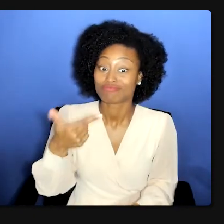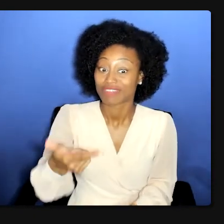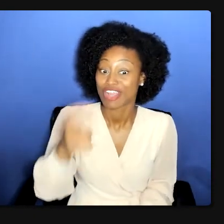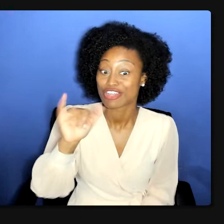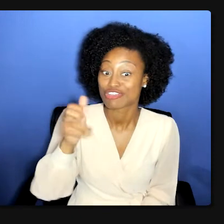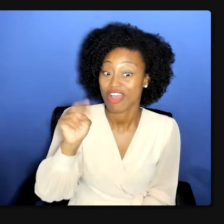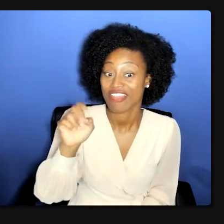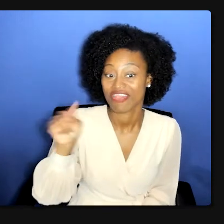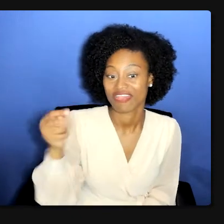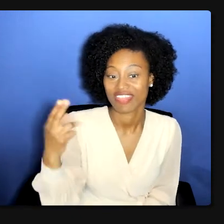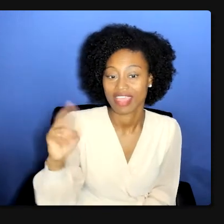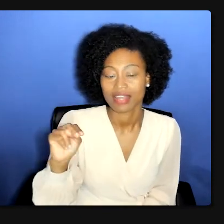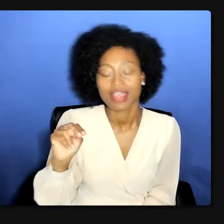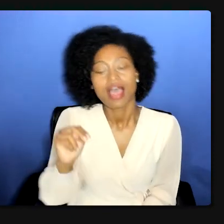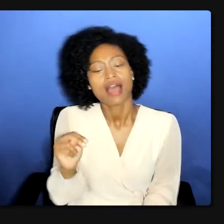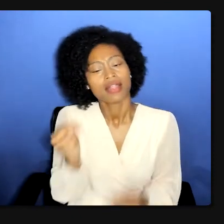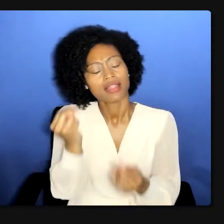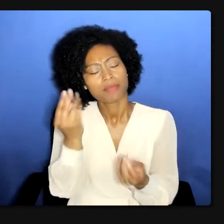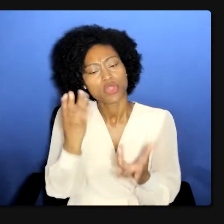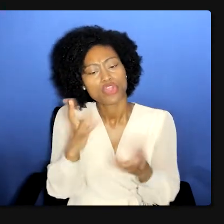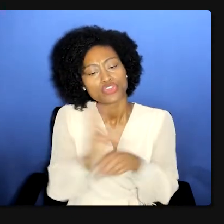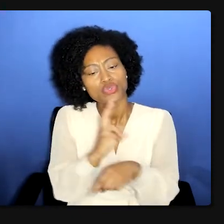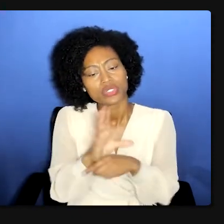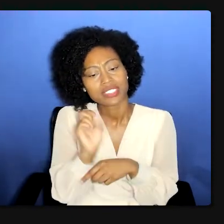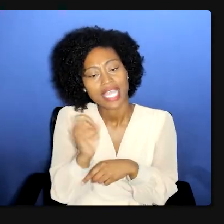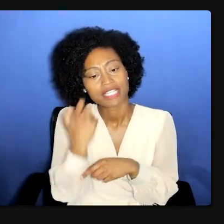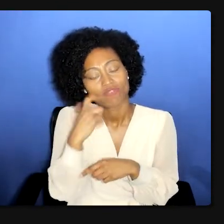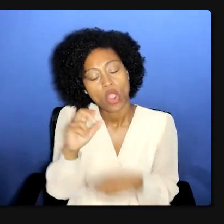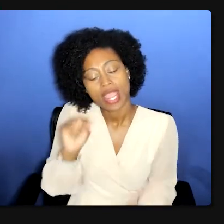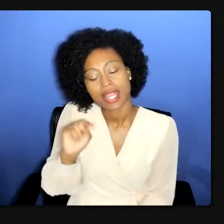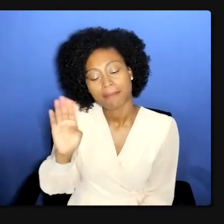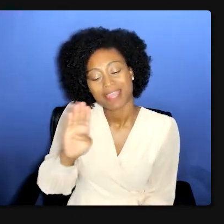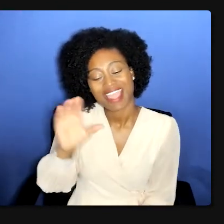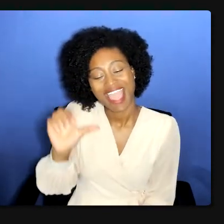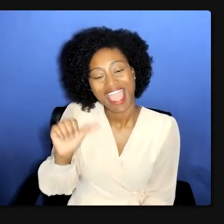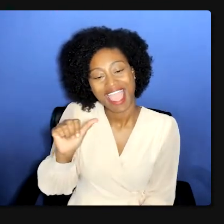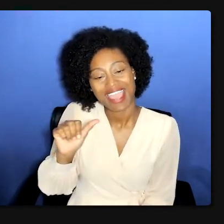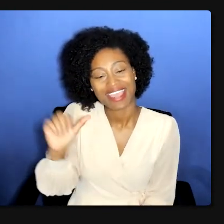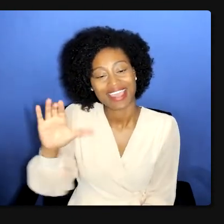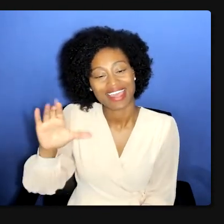And yeah, now throwing it over to Jonathan to walk us through a use case from NBA Clash.